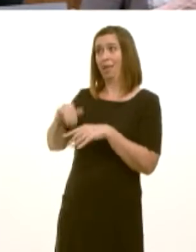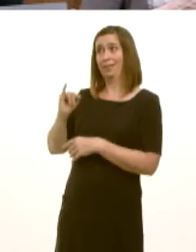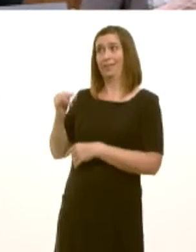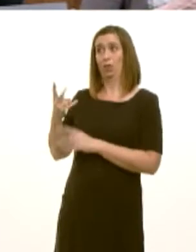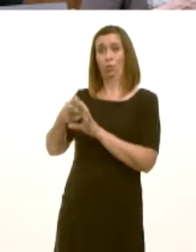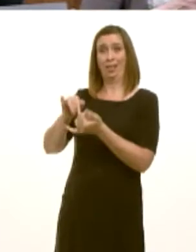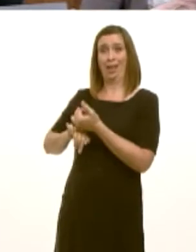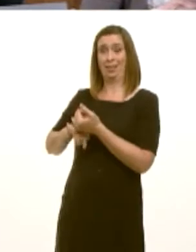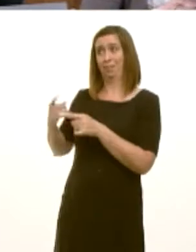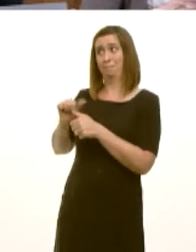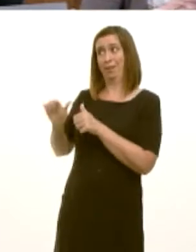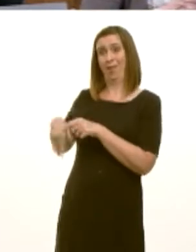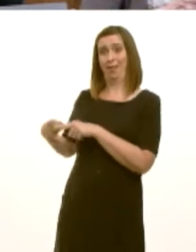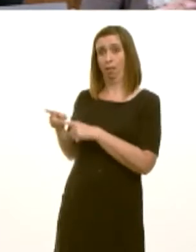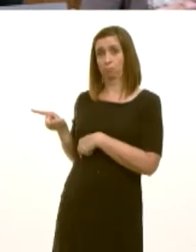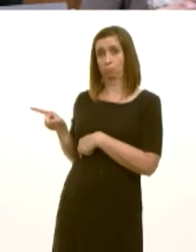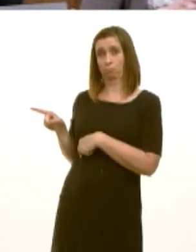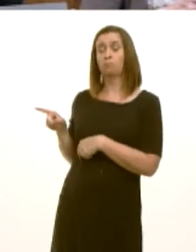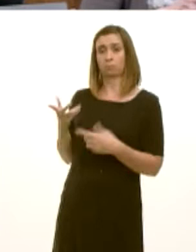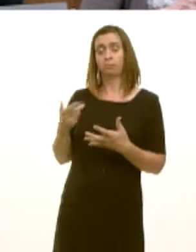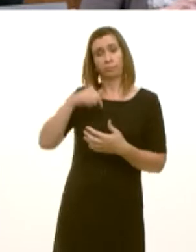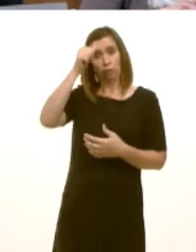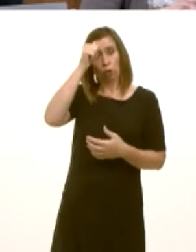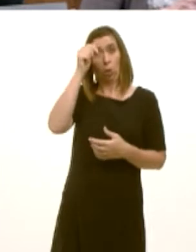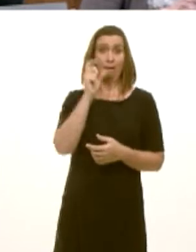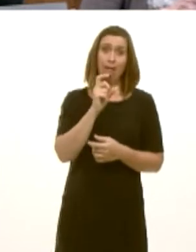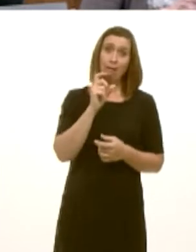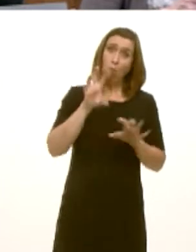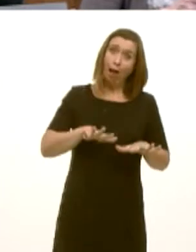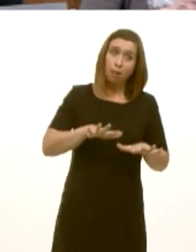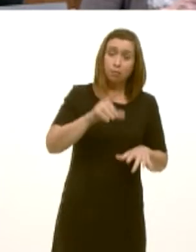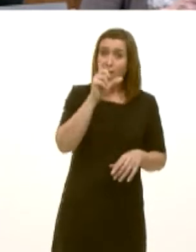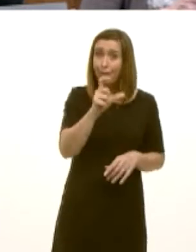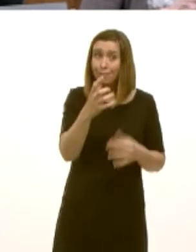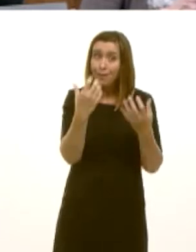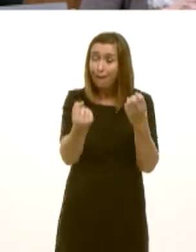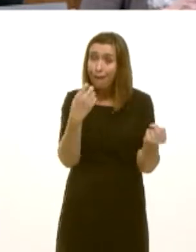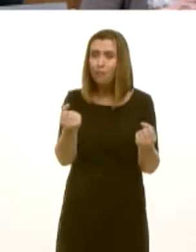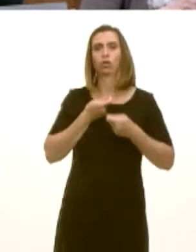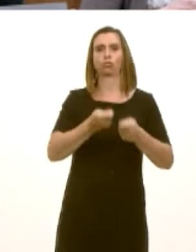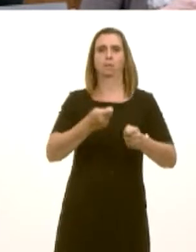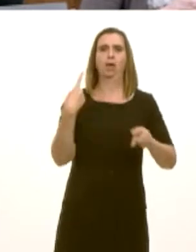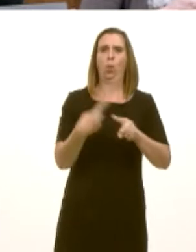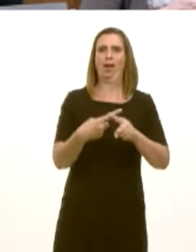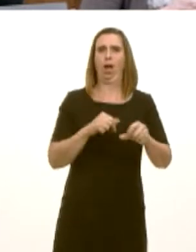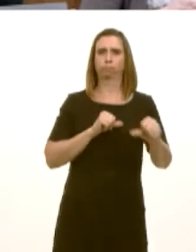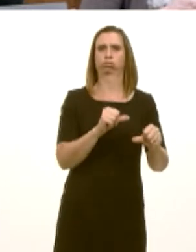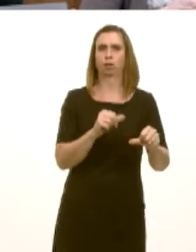So, when it comes to cancer, we do know that patients in Wales will start their treatment more quickly as a result of what we have put in place.